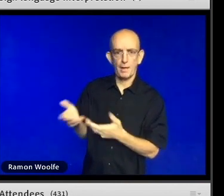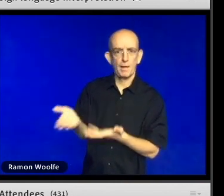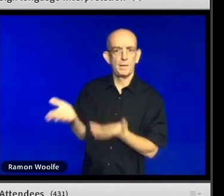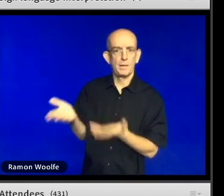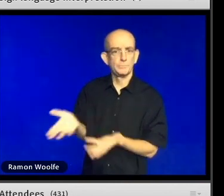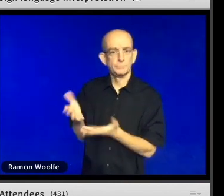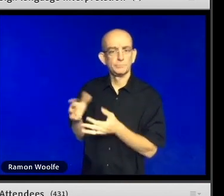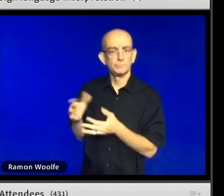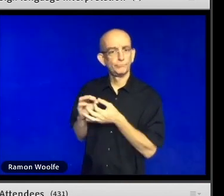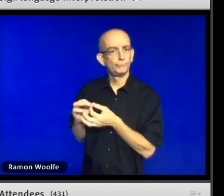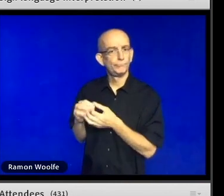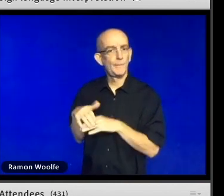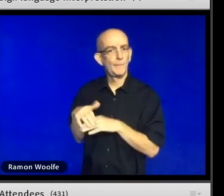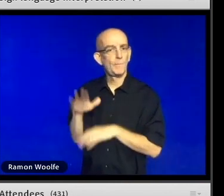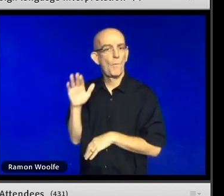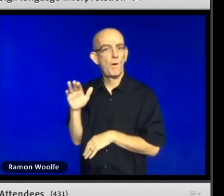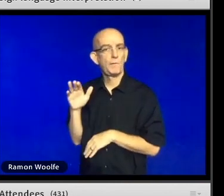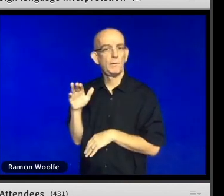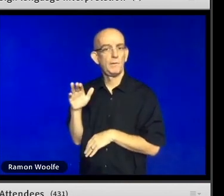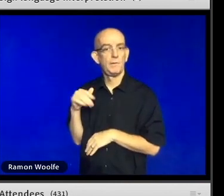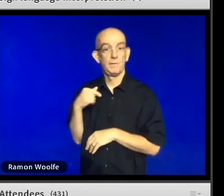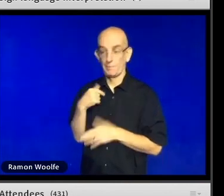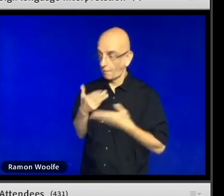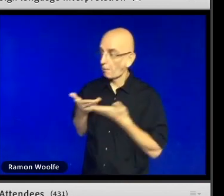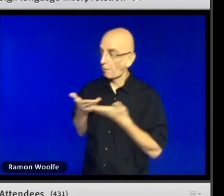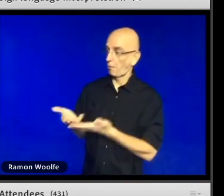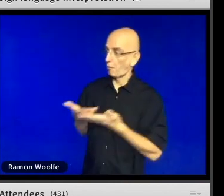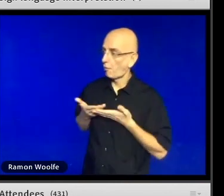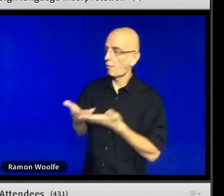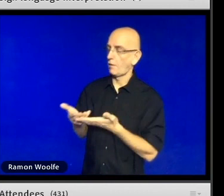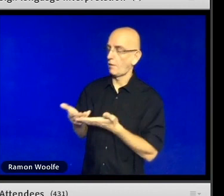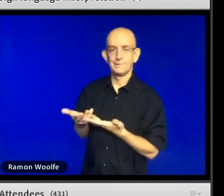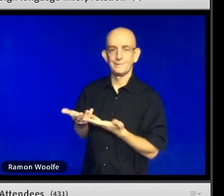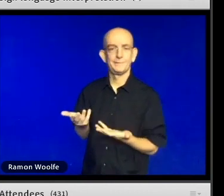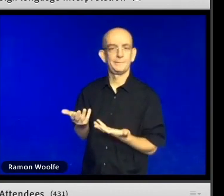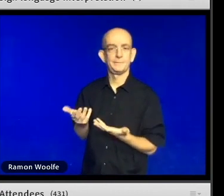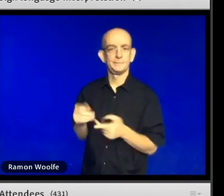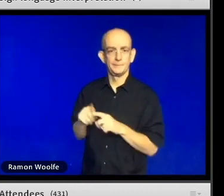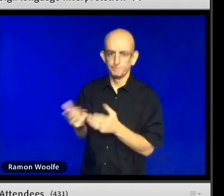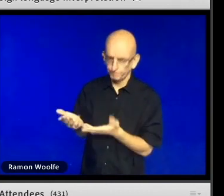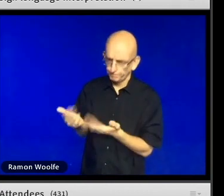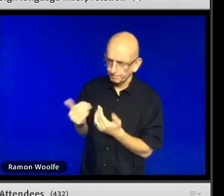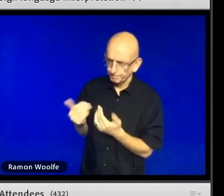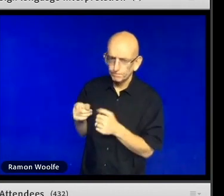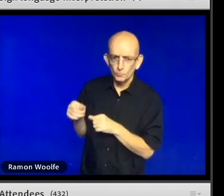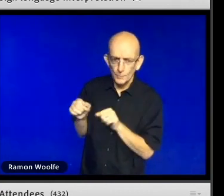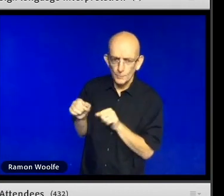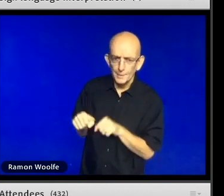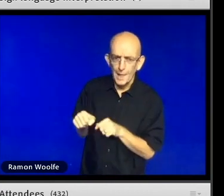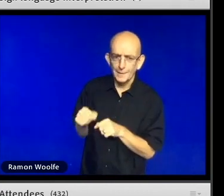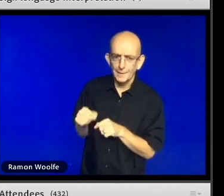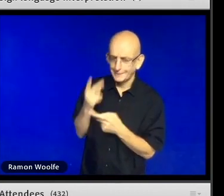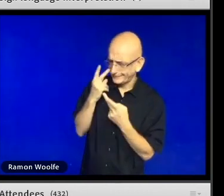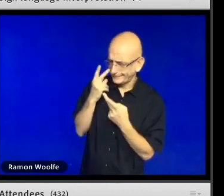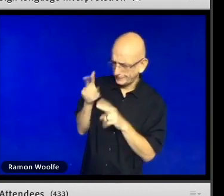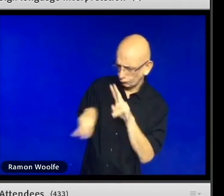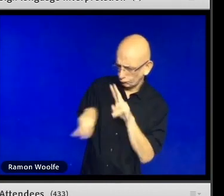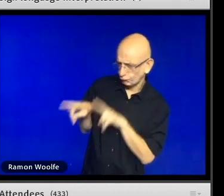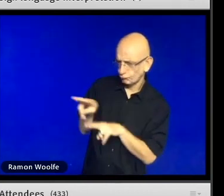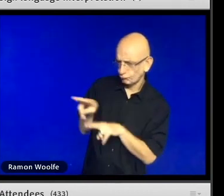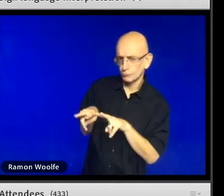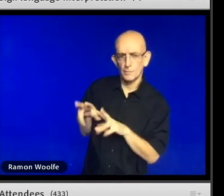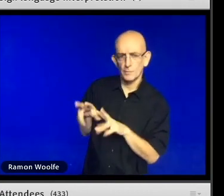how do we capacity to get also on the of some of these conversations.